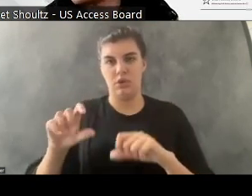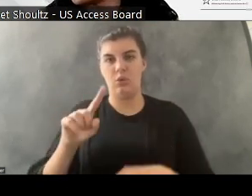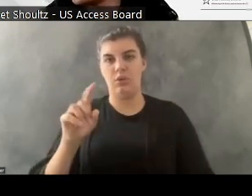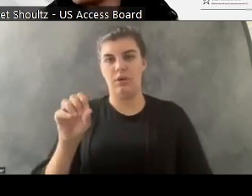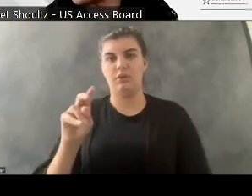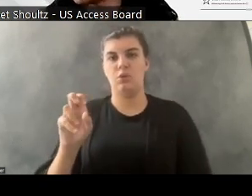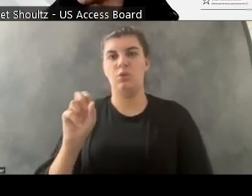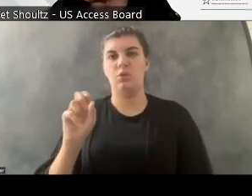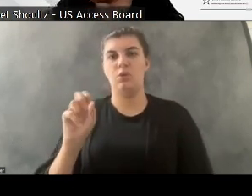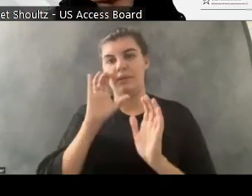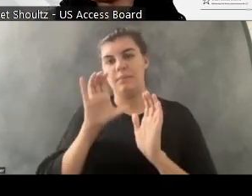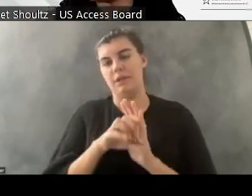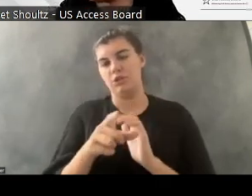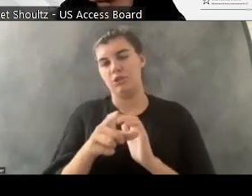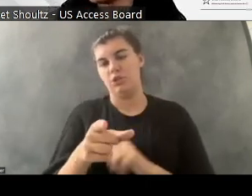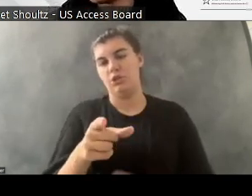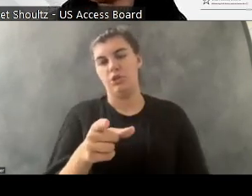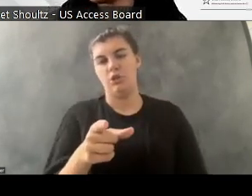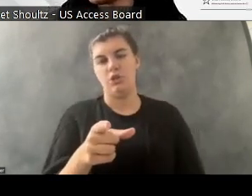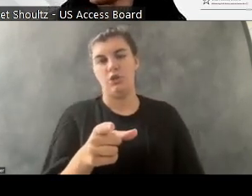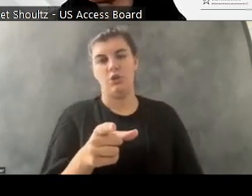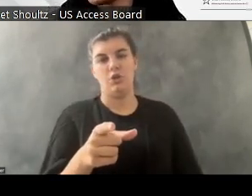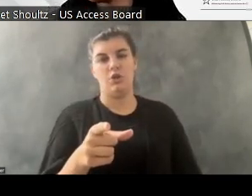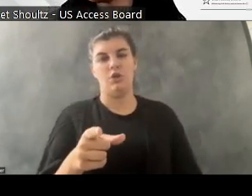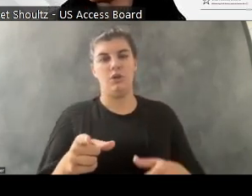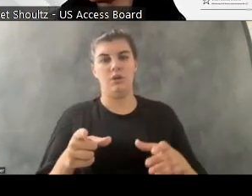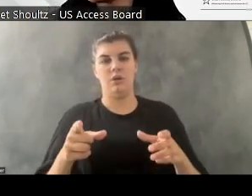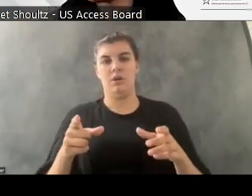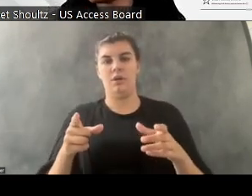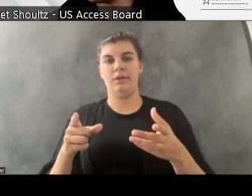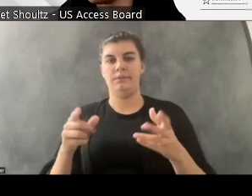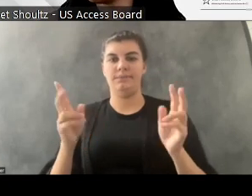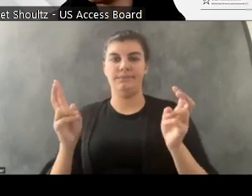you can see an illustration of this on the slide where you have a passenger loading zone, you have